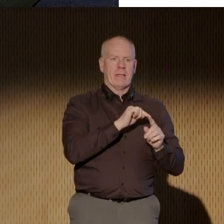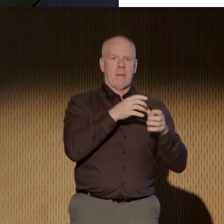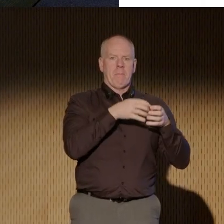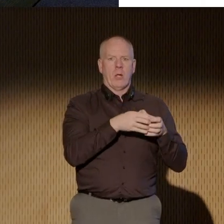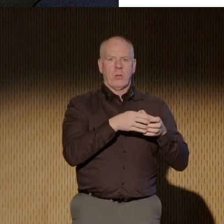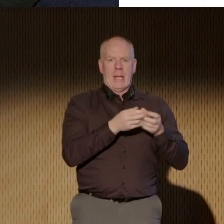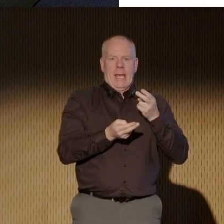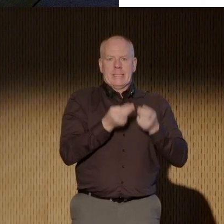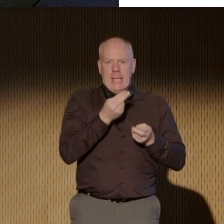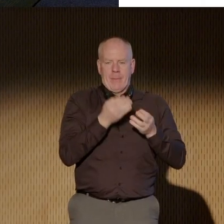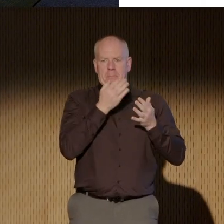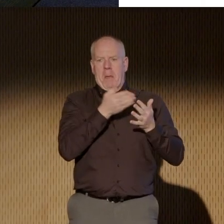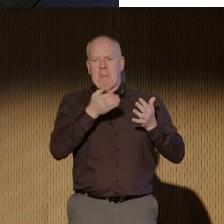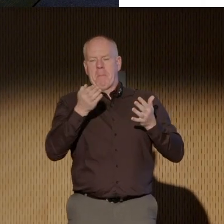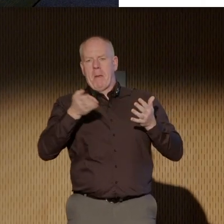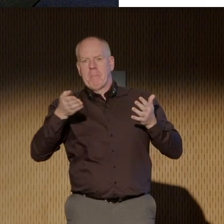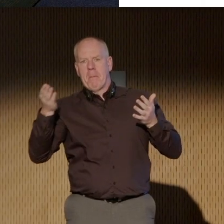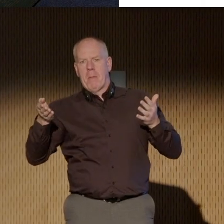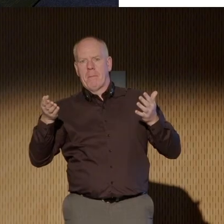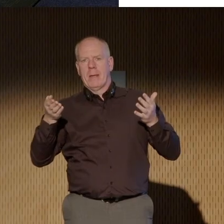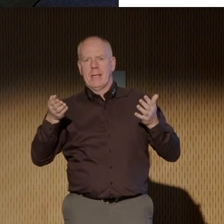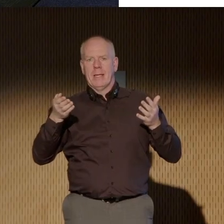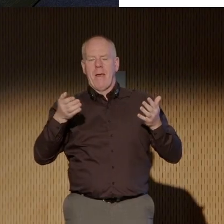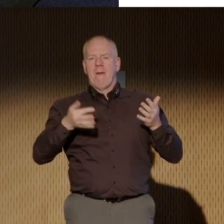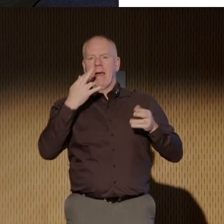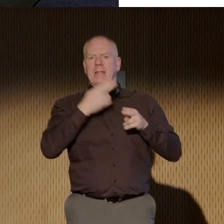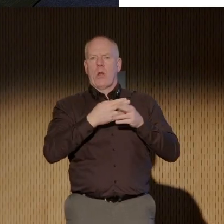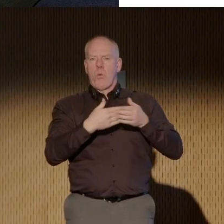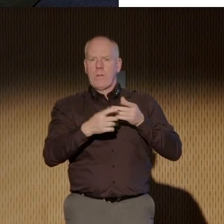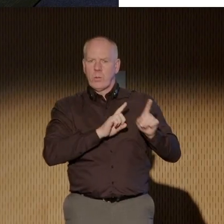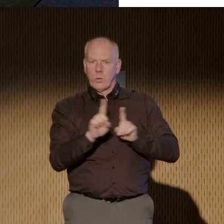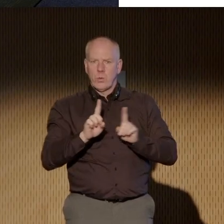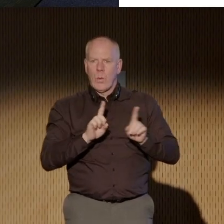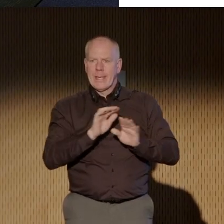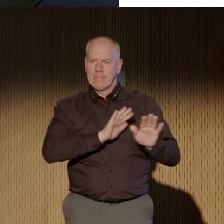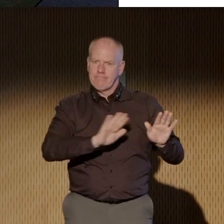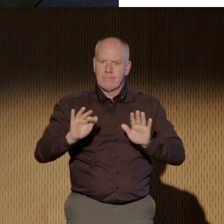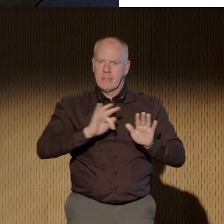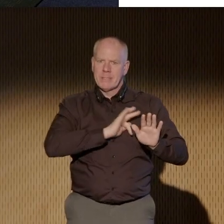get a better idea of what people are actually doing within it. That's my own personal thing.